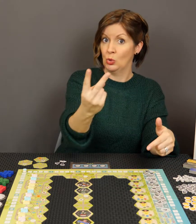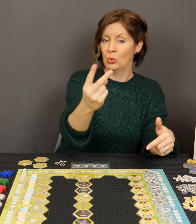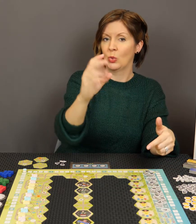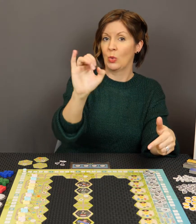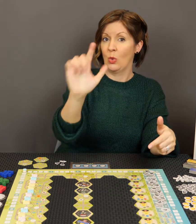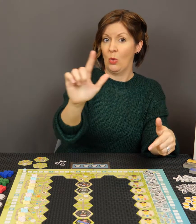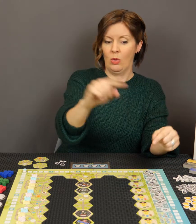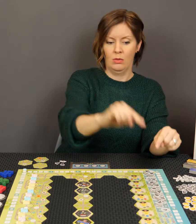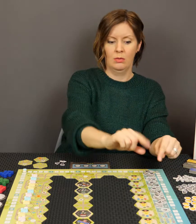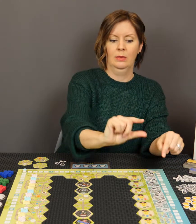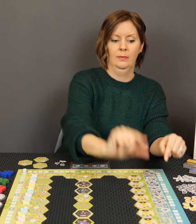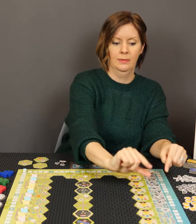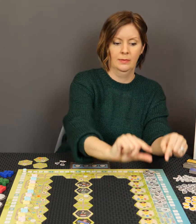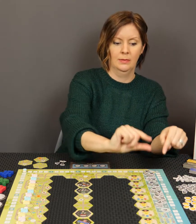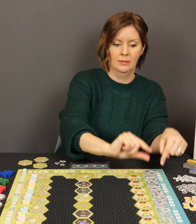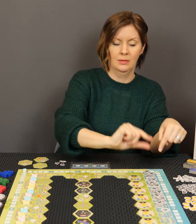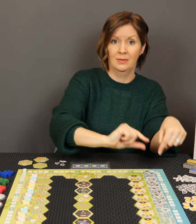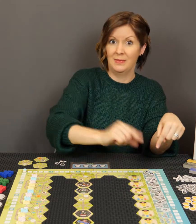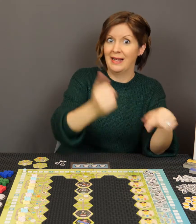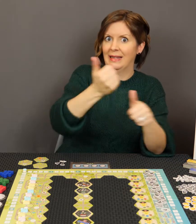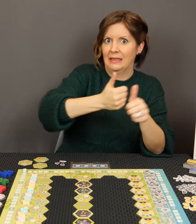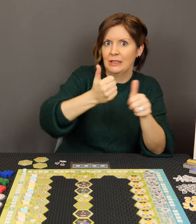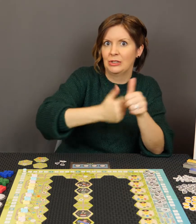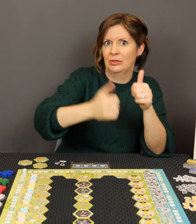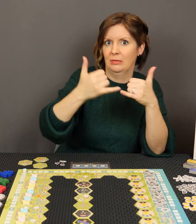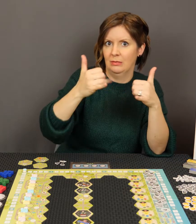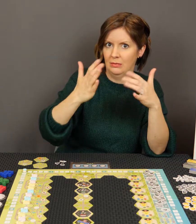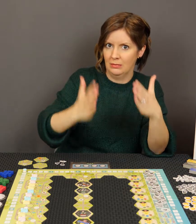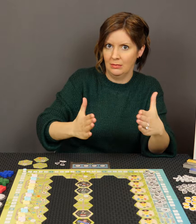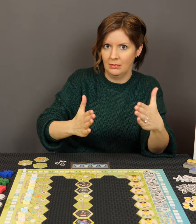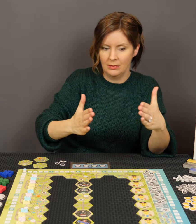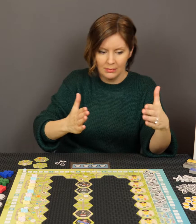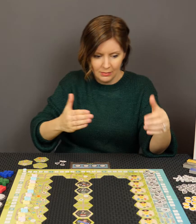And then, you want 2 coal for each player on each of those spaces.